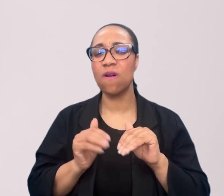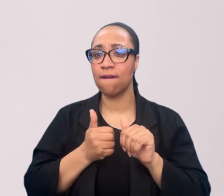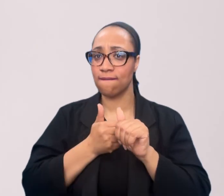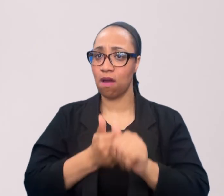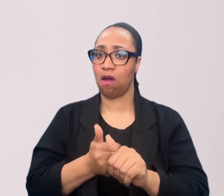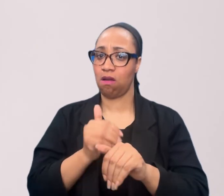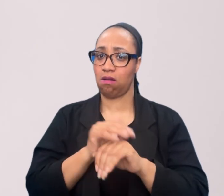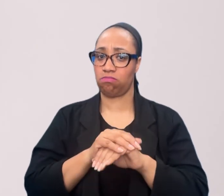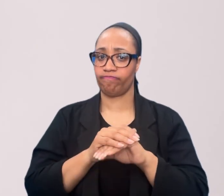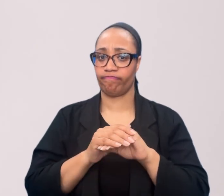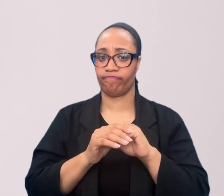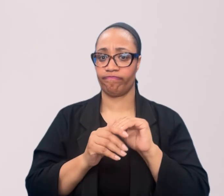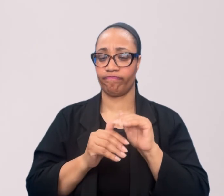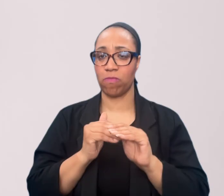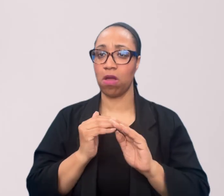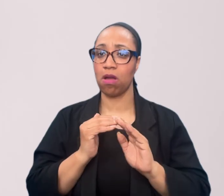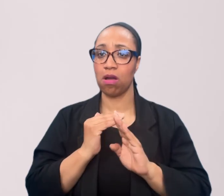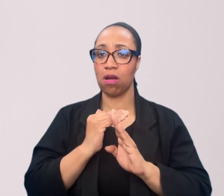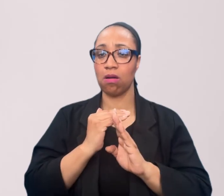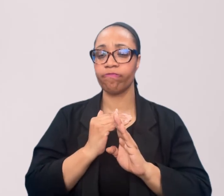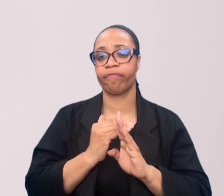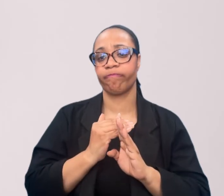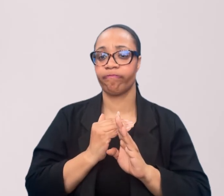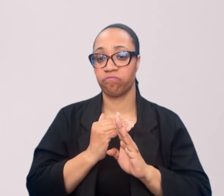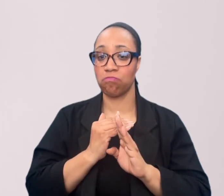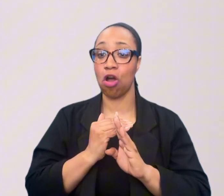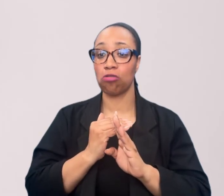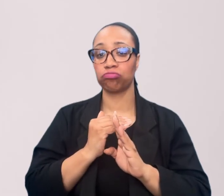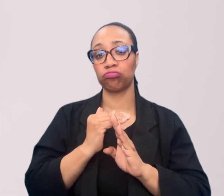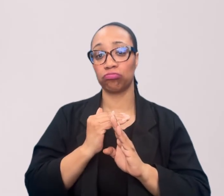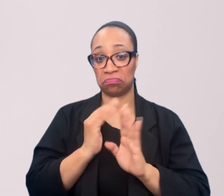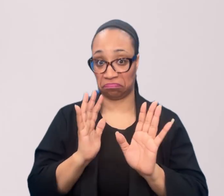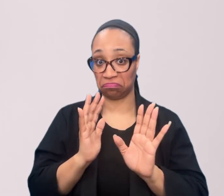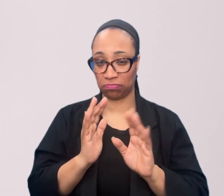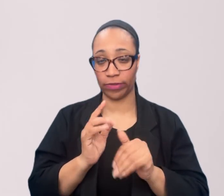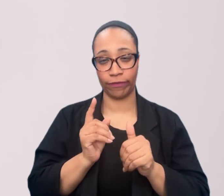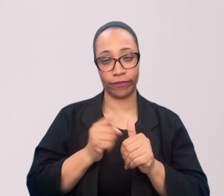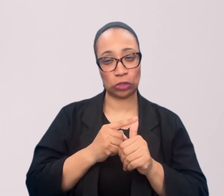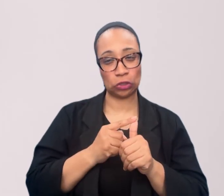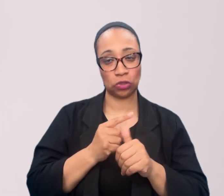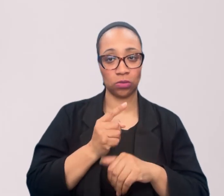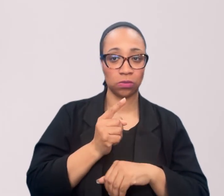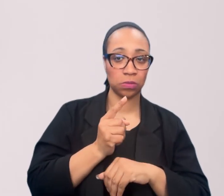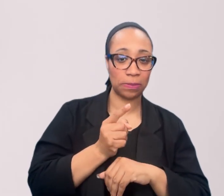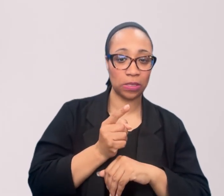use either one to get your milk to start flowing that let down should occur within about that first